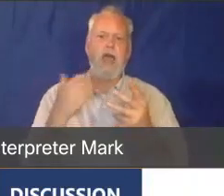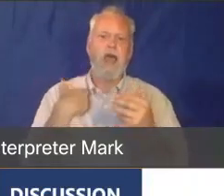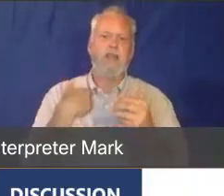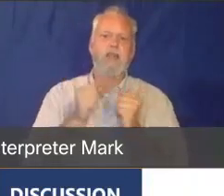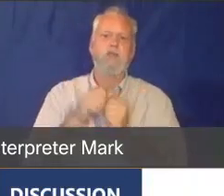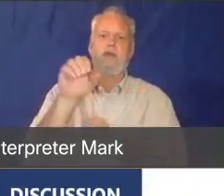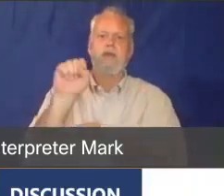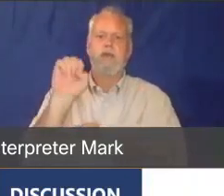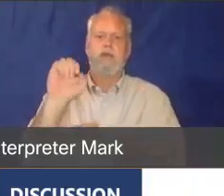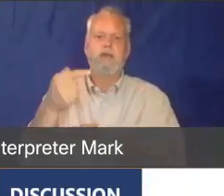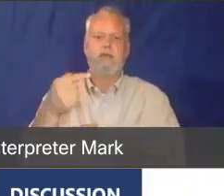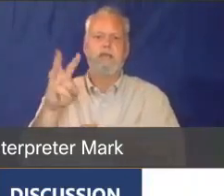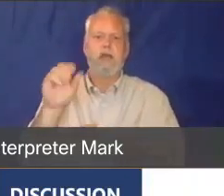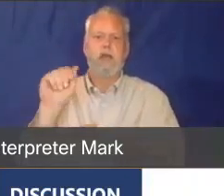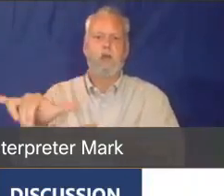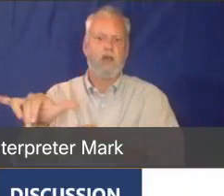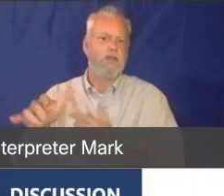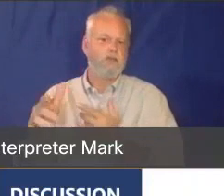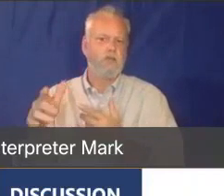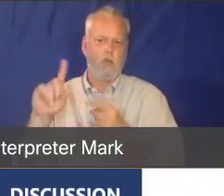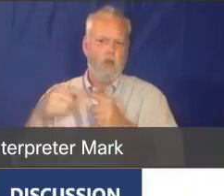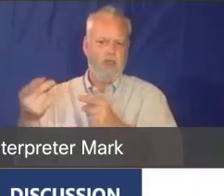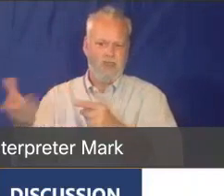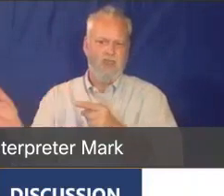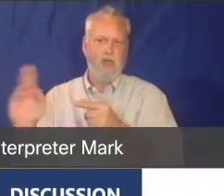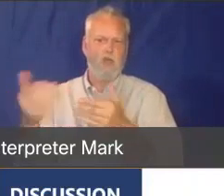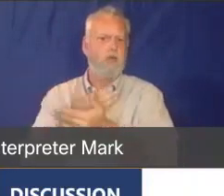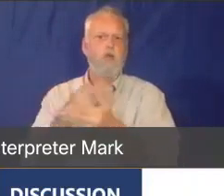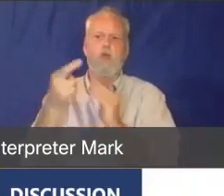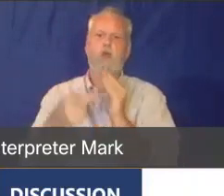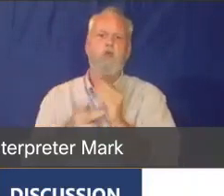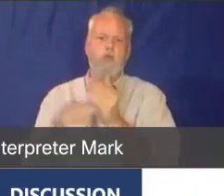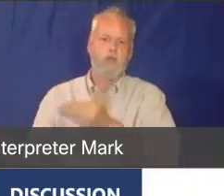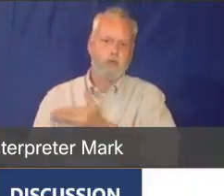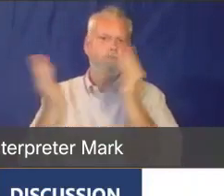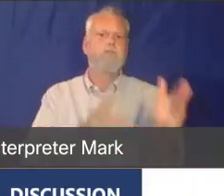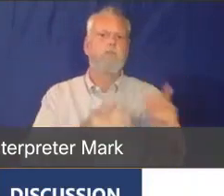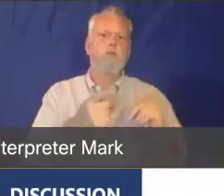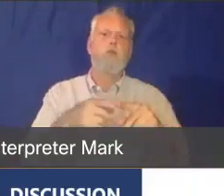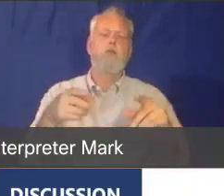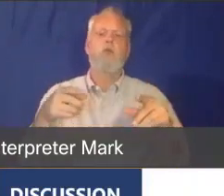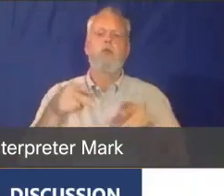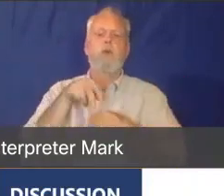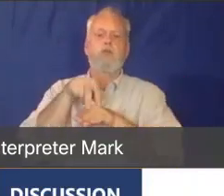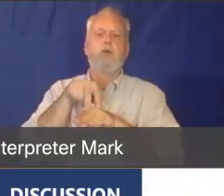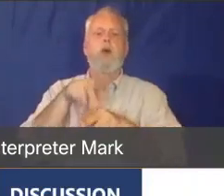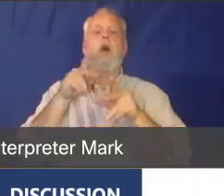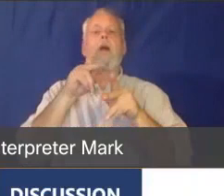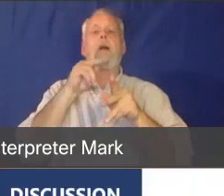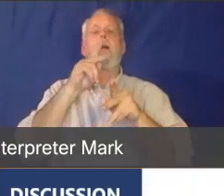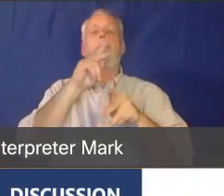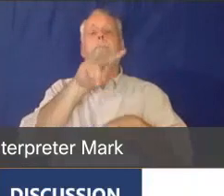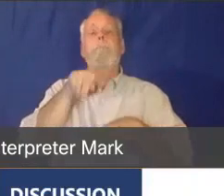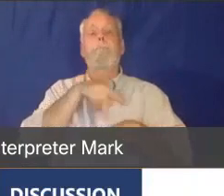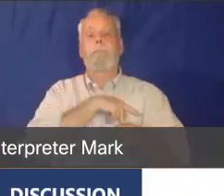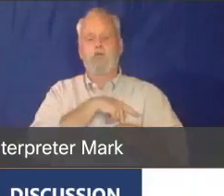And those were a new thing, and those, those rules carry over to scooters a personal mobility device, broad category for a lot of these.